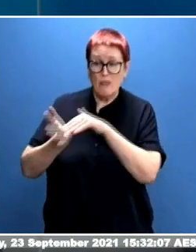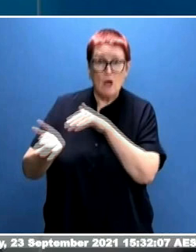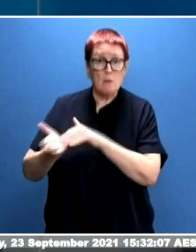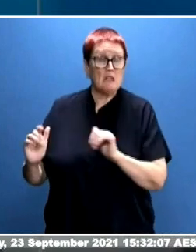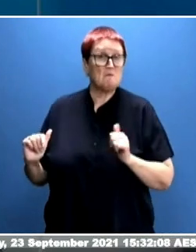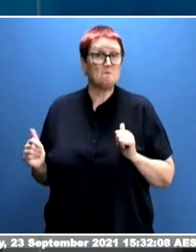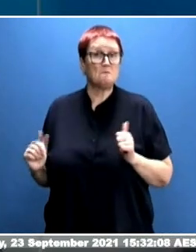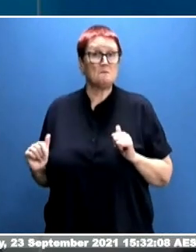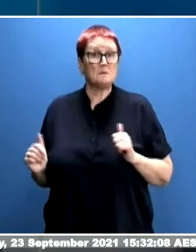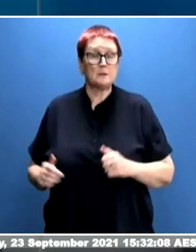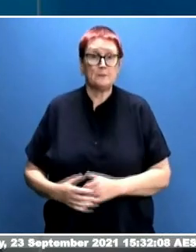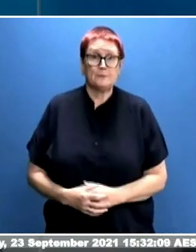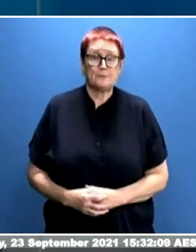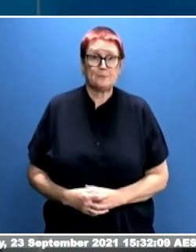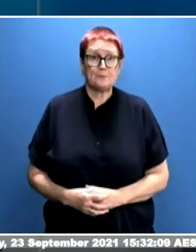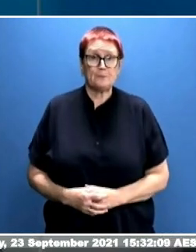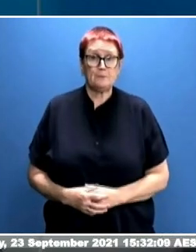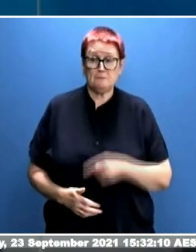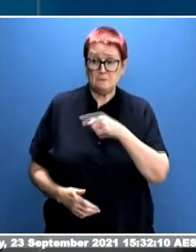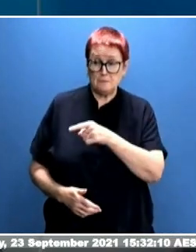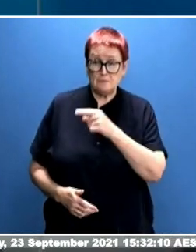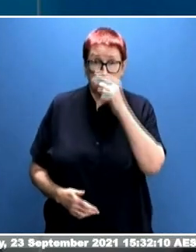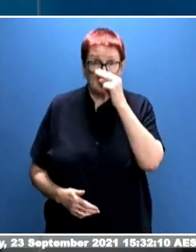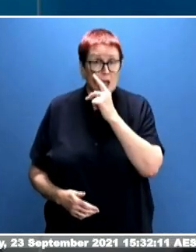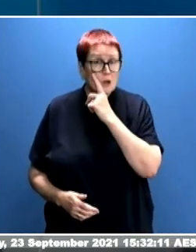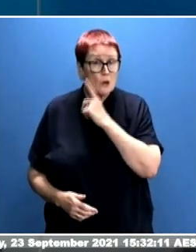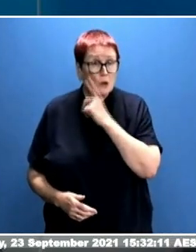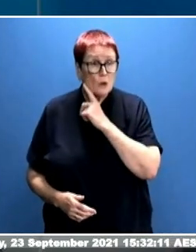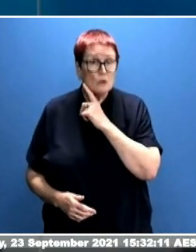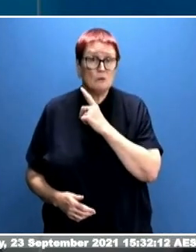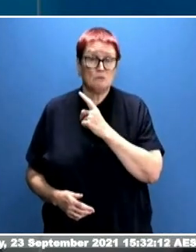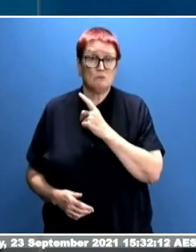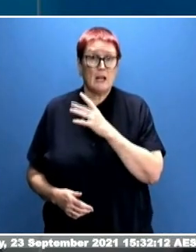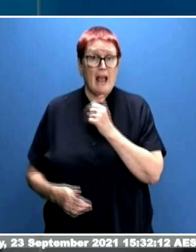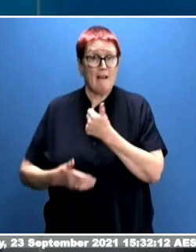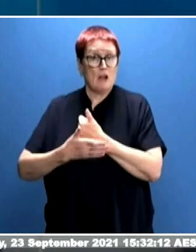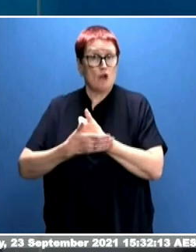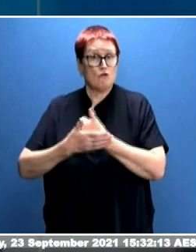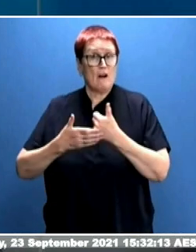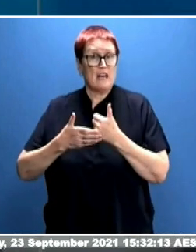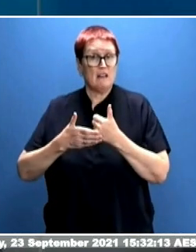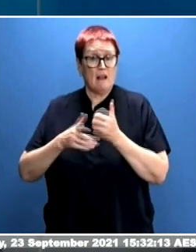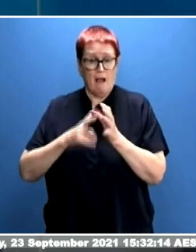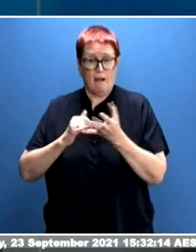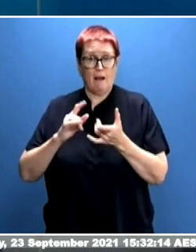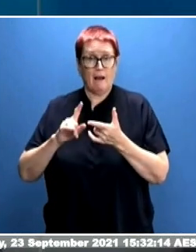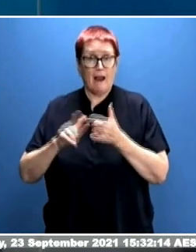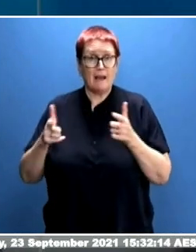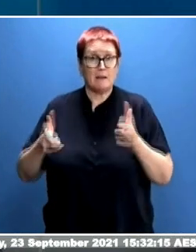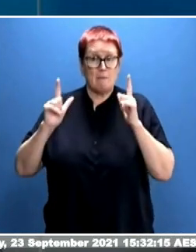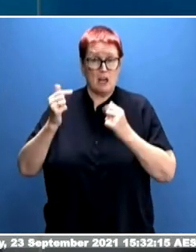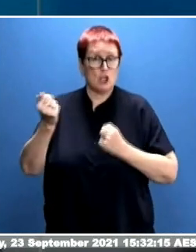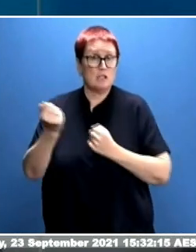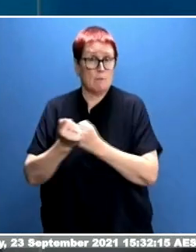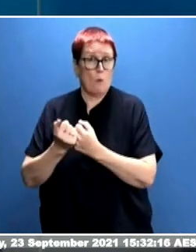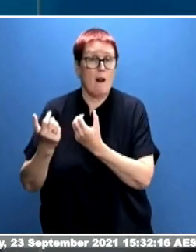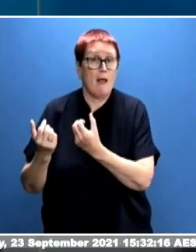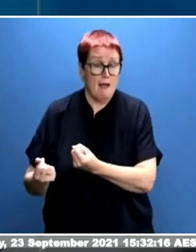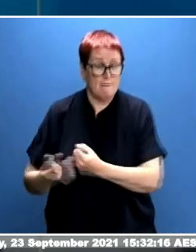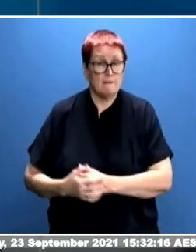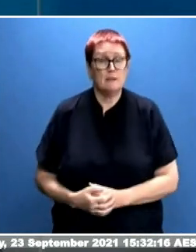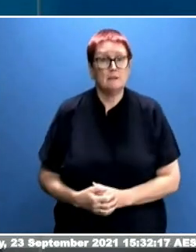She is --- she has regular case management support, and support to do a range of